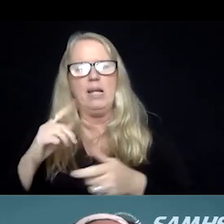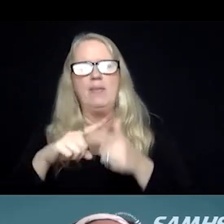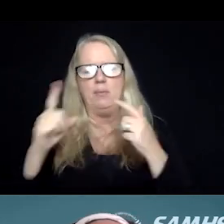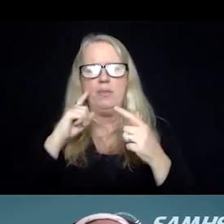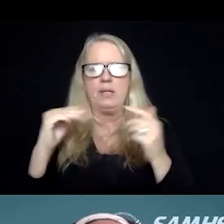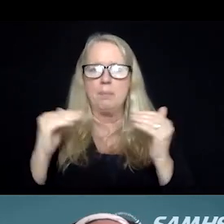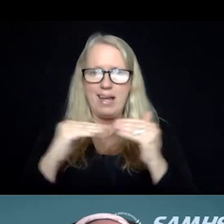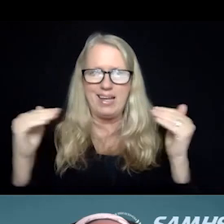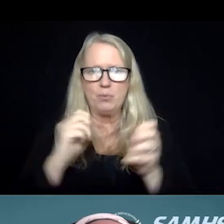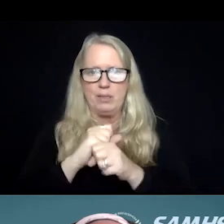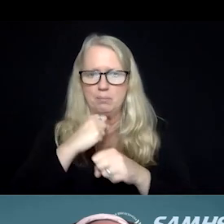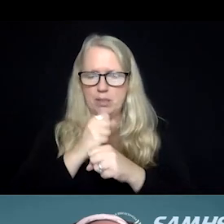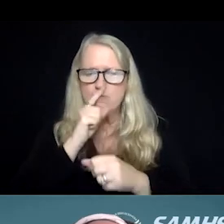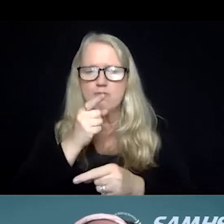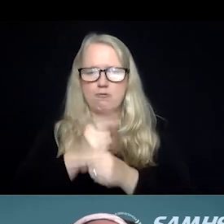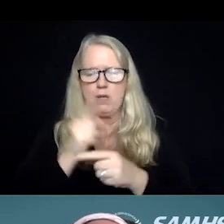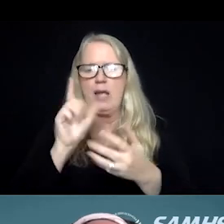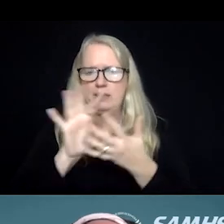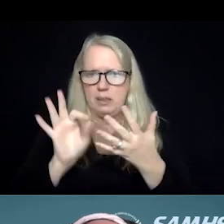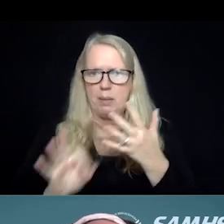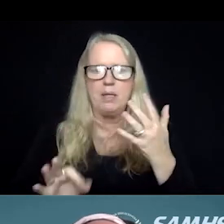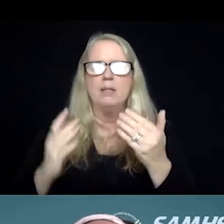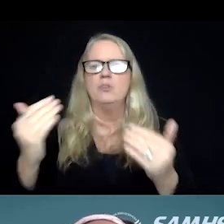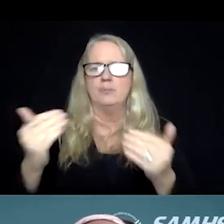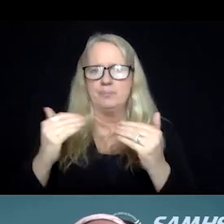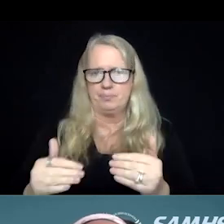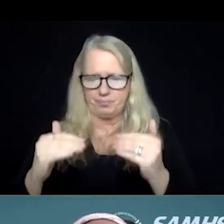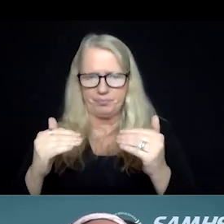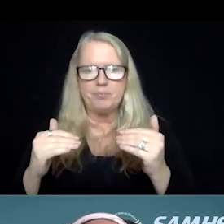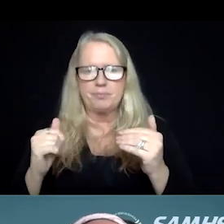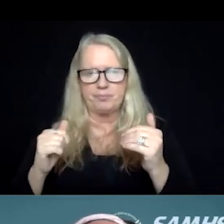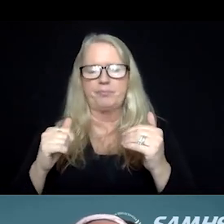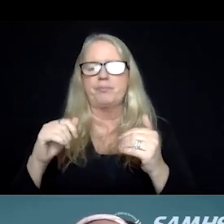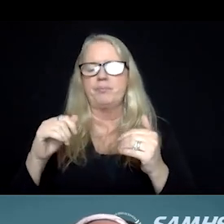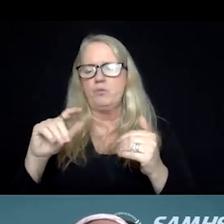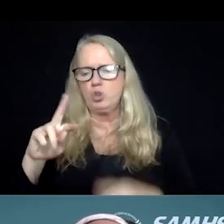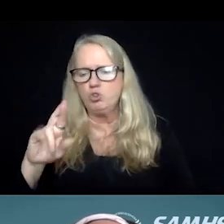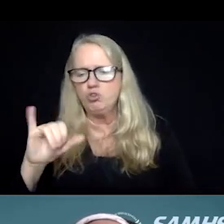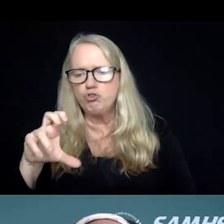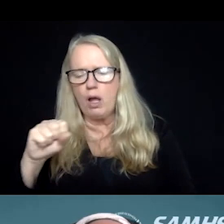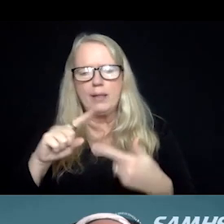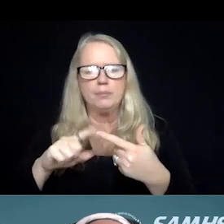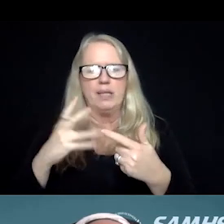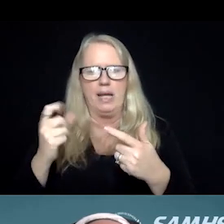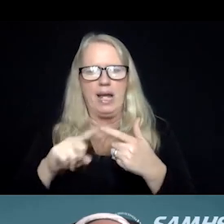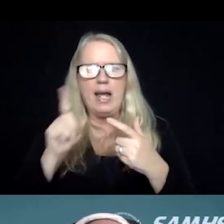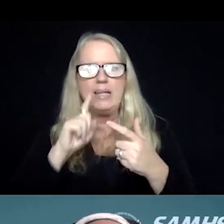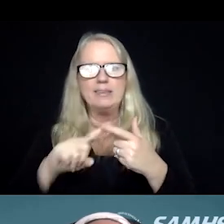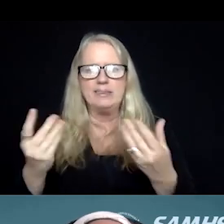MAKE SURE THAT WE SELECTED TRIBES AS WELL AS A TERRITORY AND WE